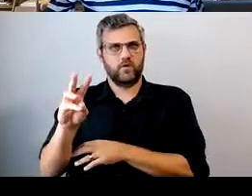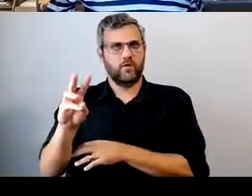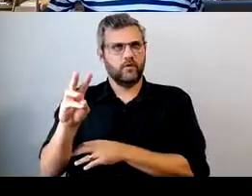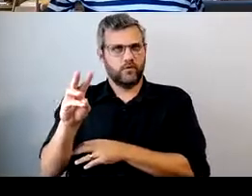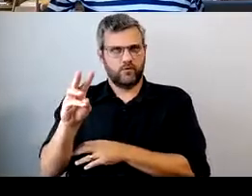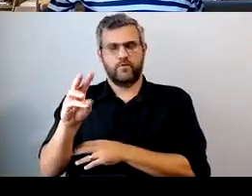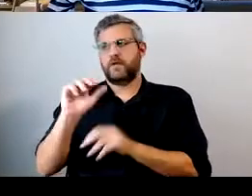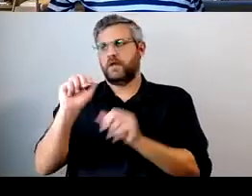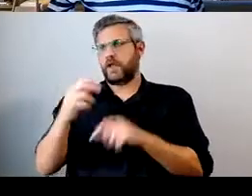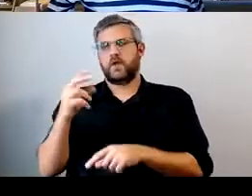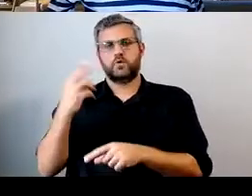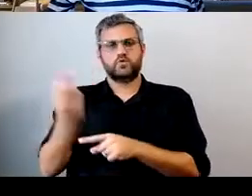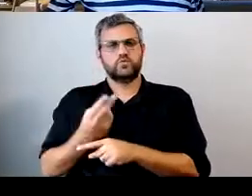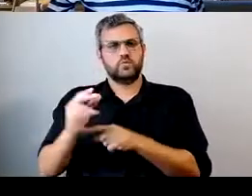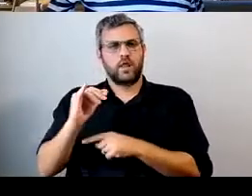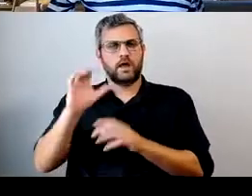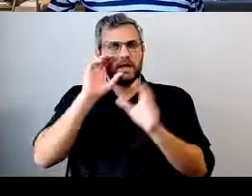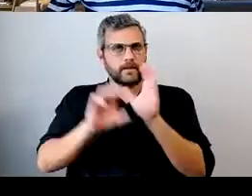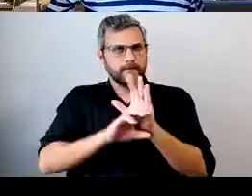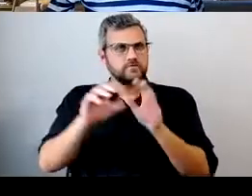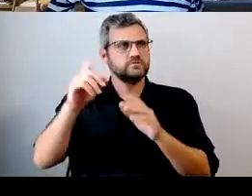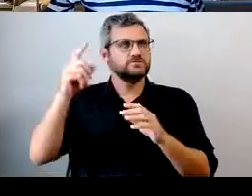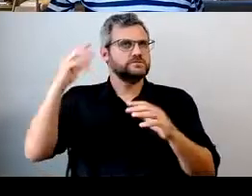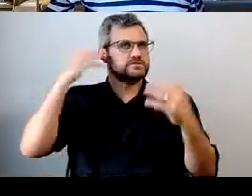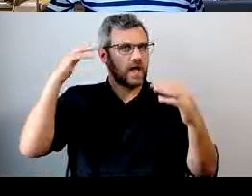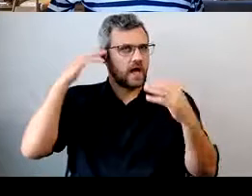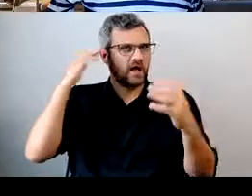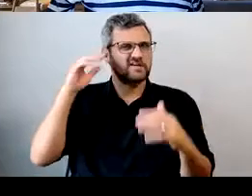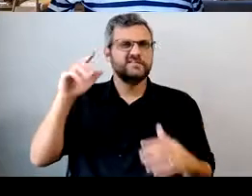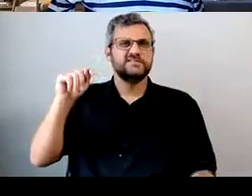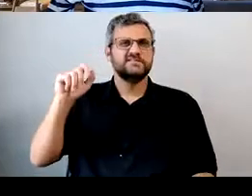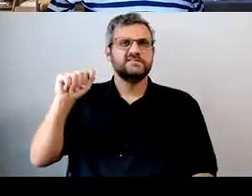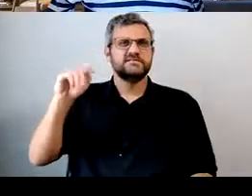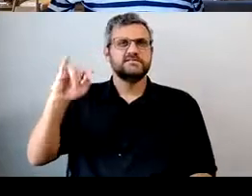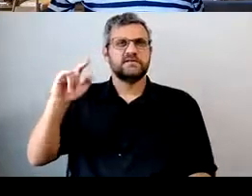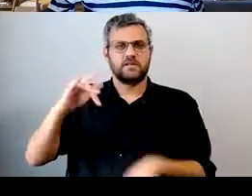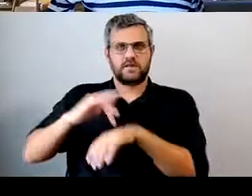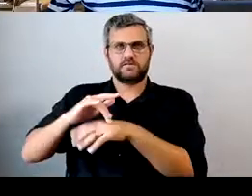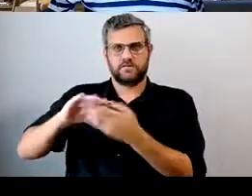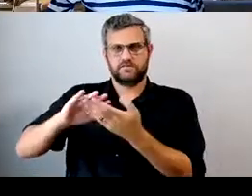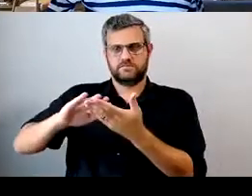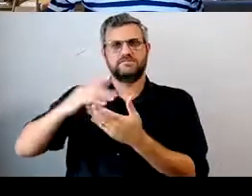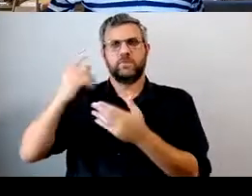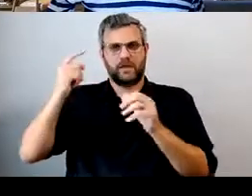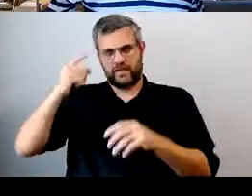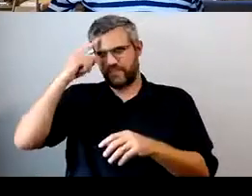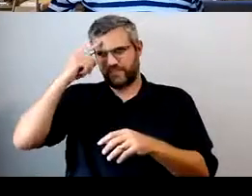like images, sound, tactile materials. So we can think outside of the box of what this might mean